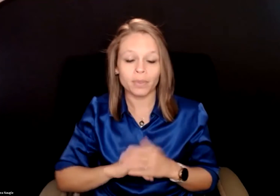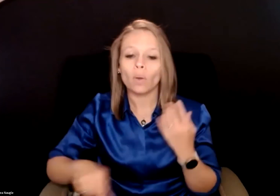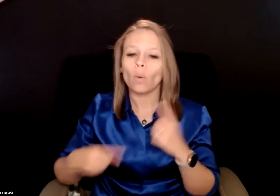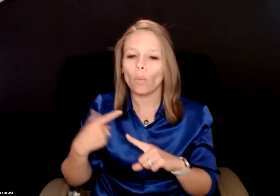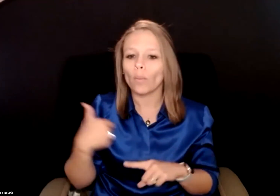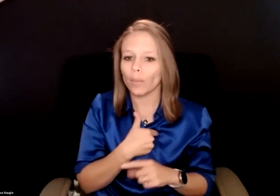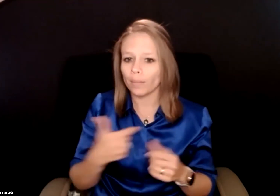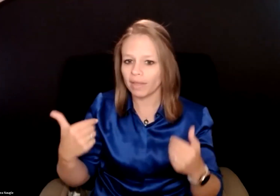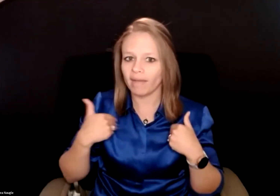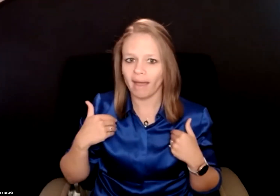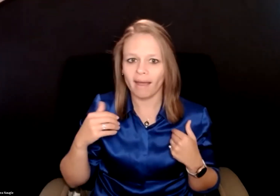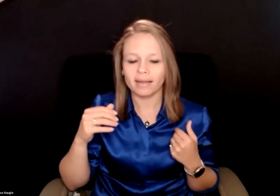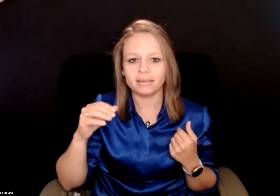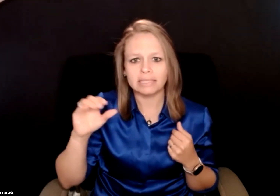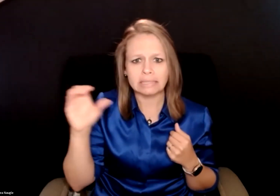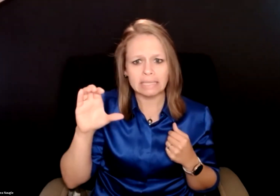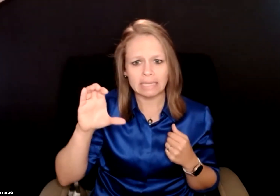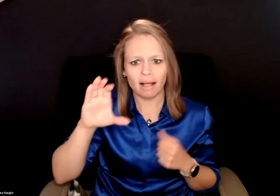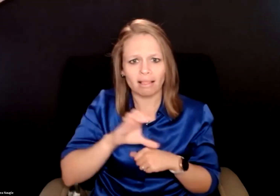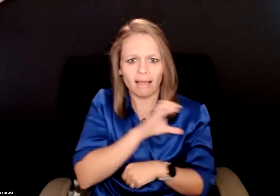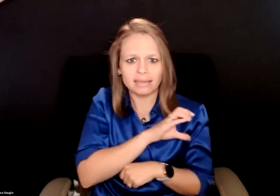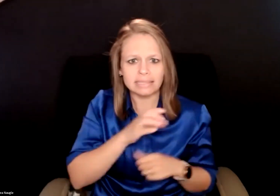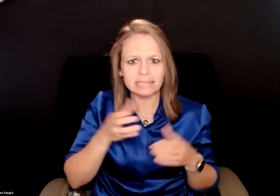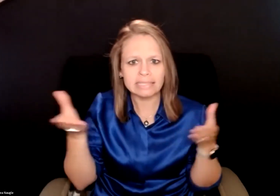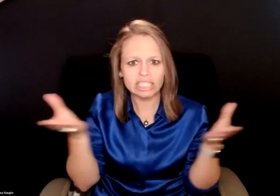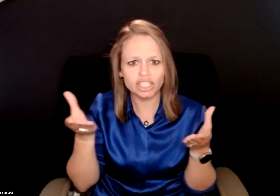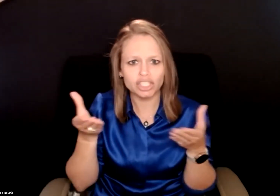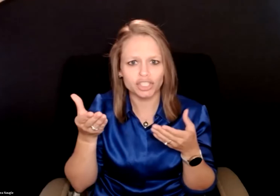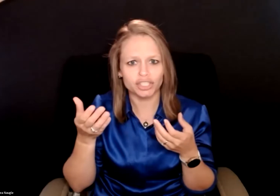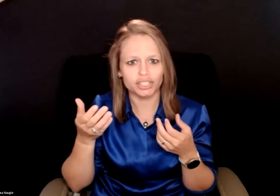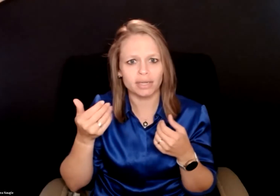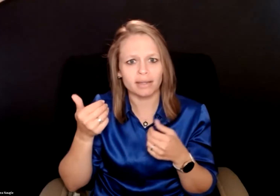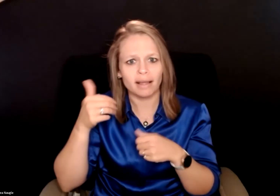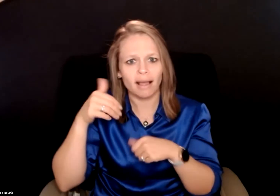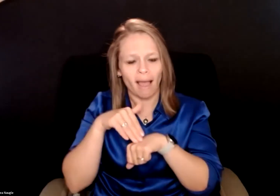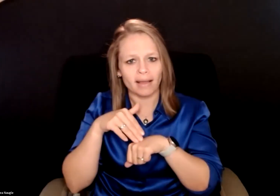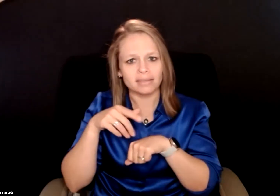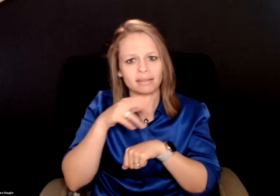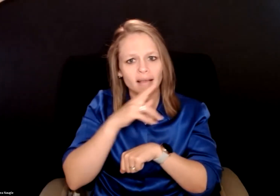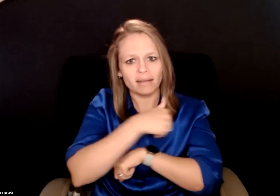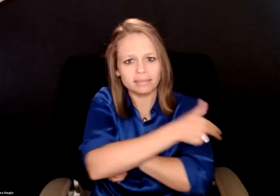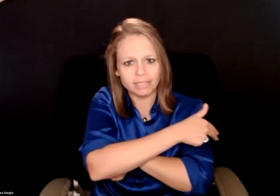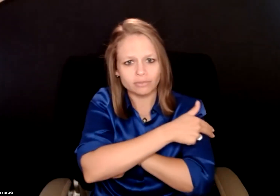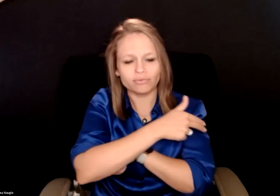I try to educate them on – if I know that I have – in our family diabetes in our family I